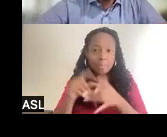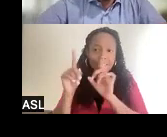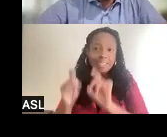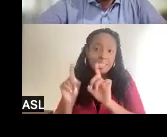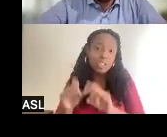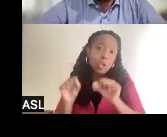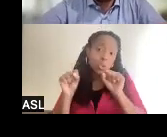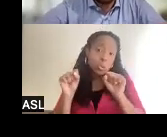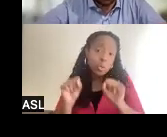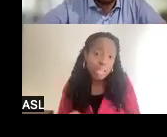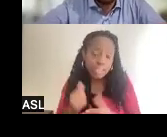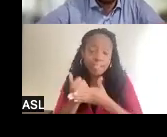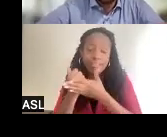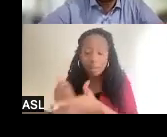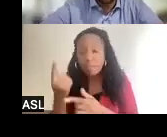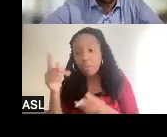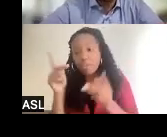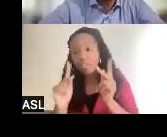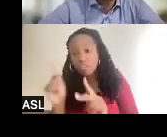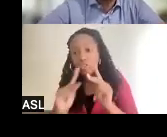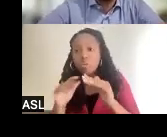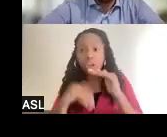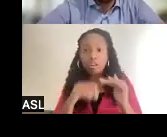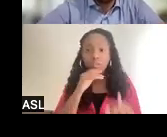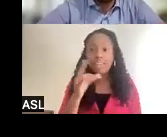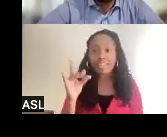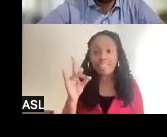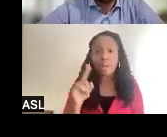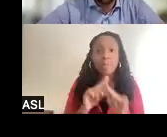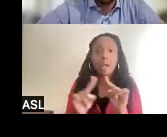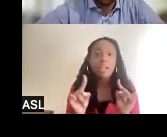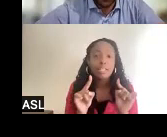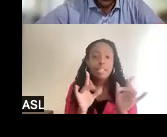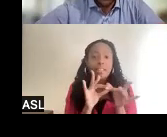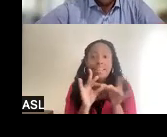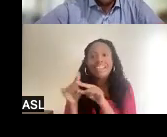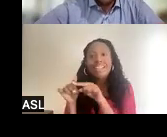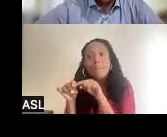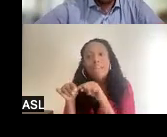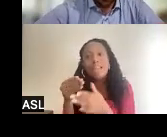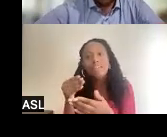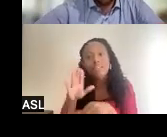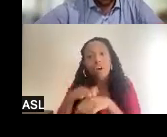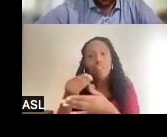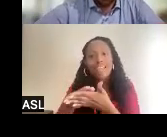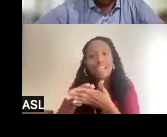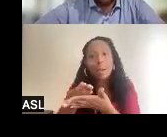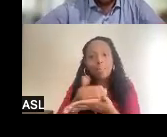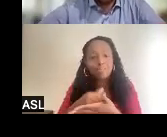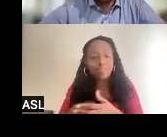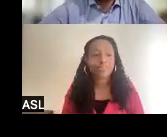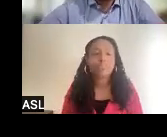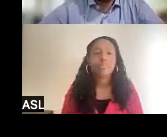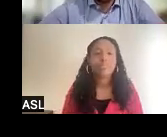age 18 right but it's all income based okay the waiver is the one piece like I said that's not